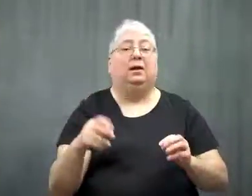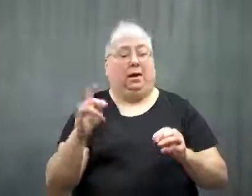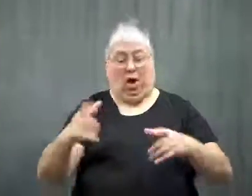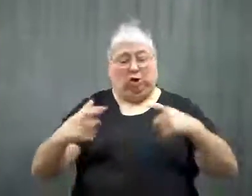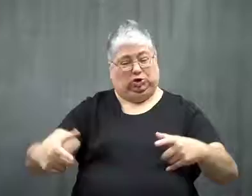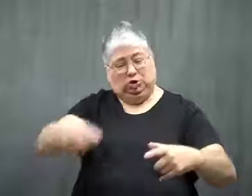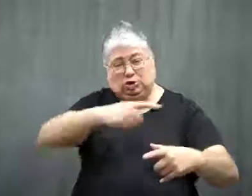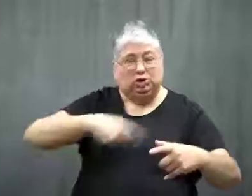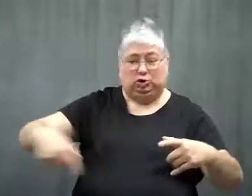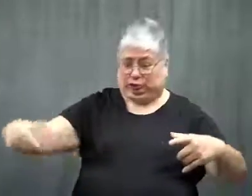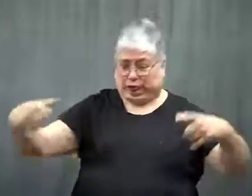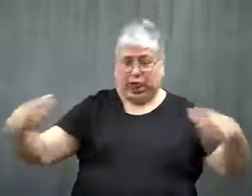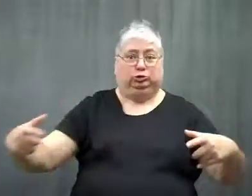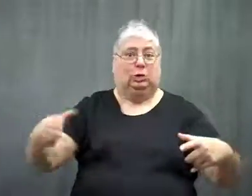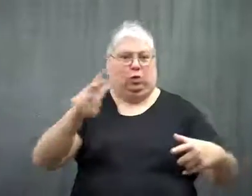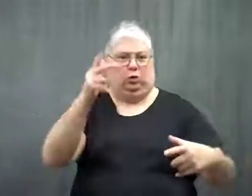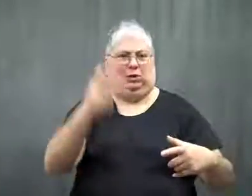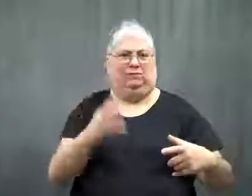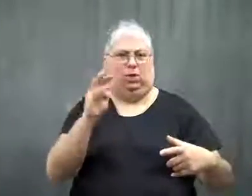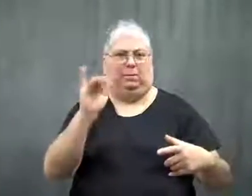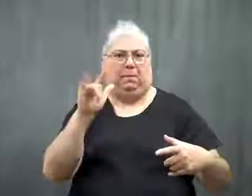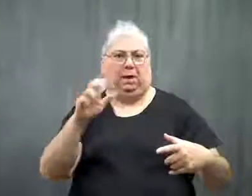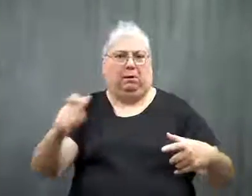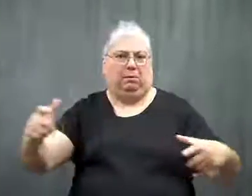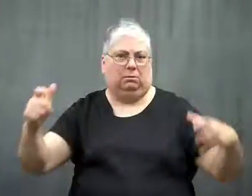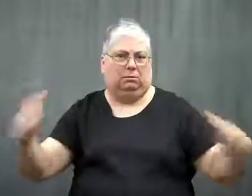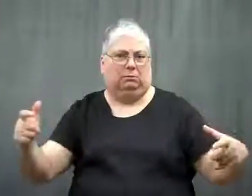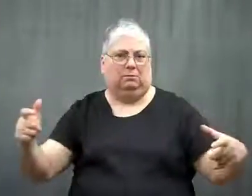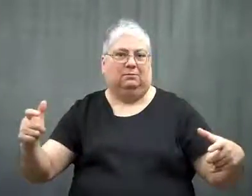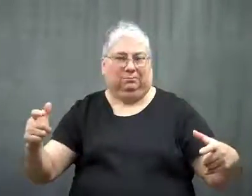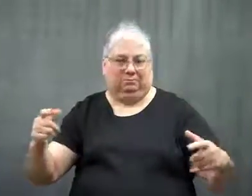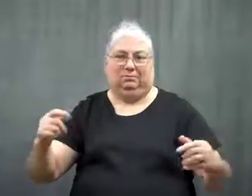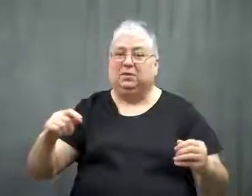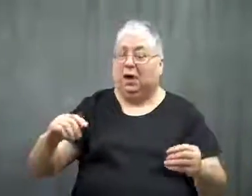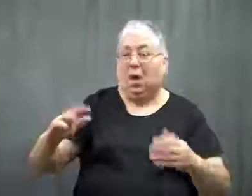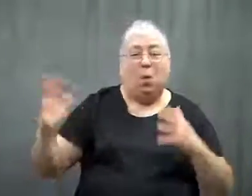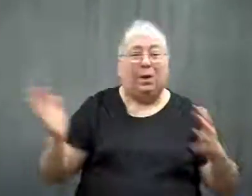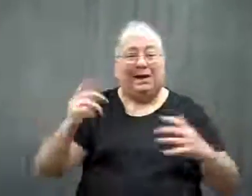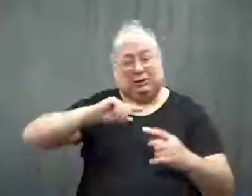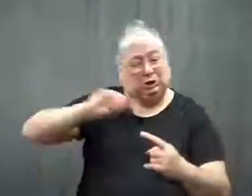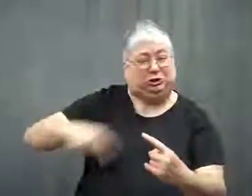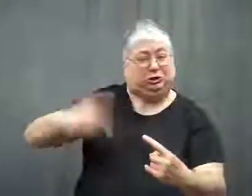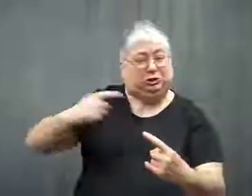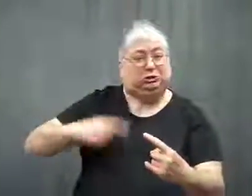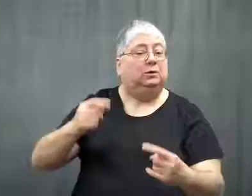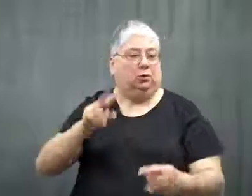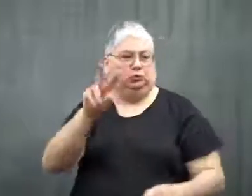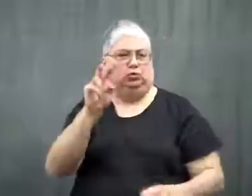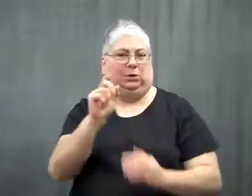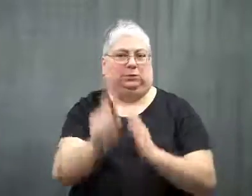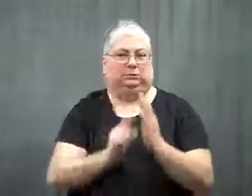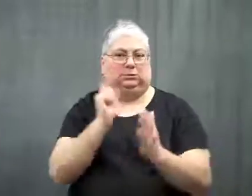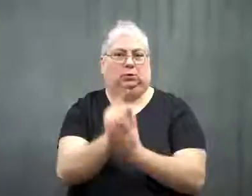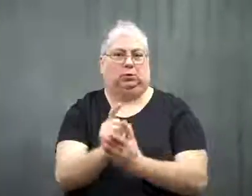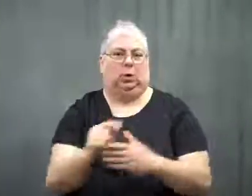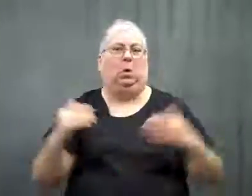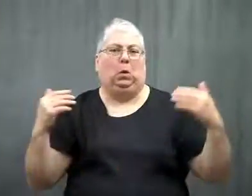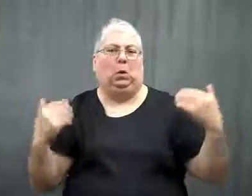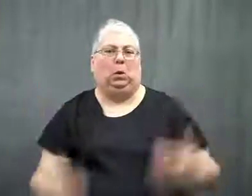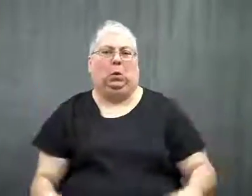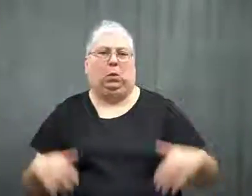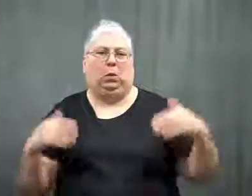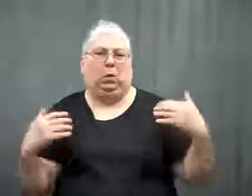It was about three quarters of a mile in diameter and winds were at 200 MPH.